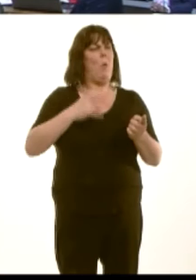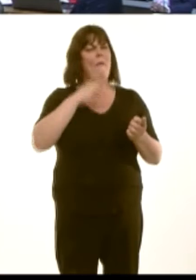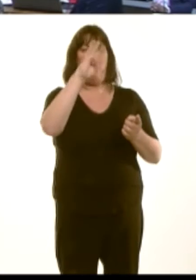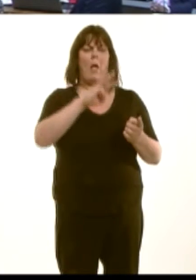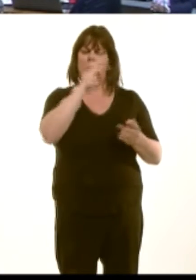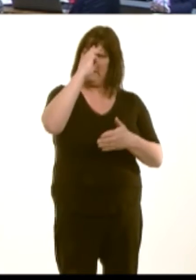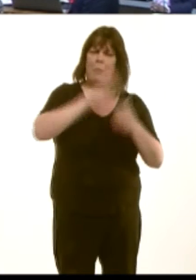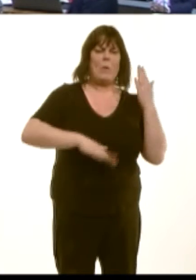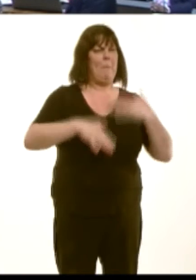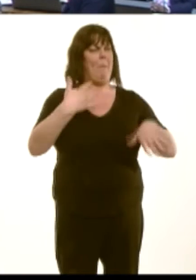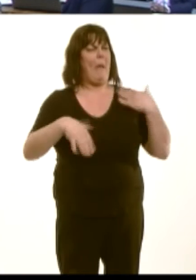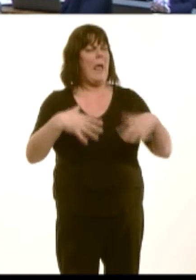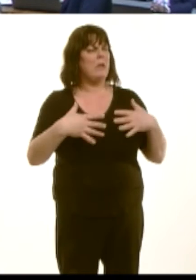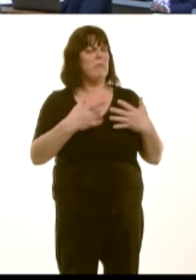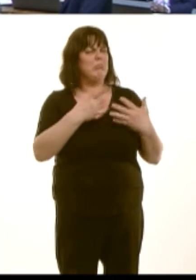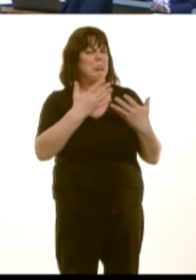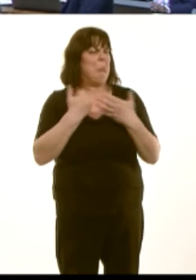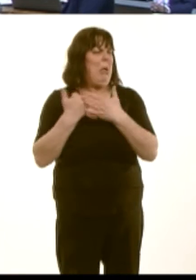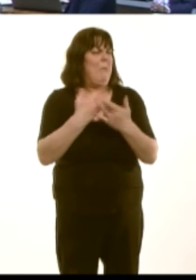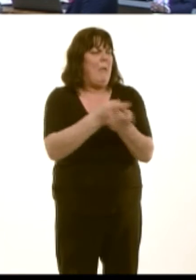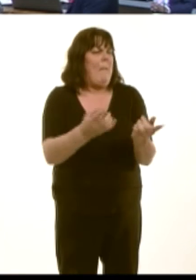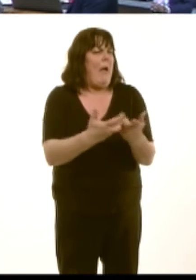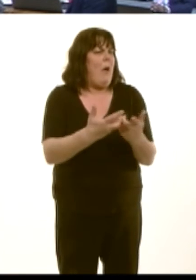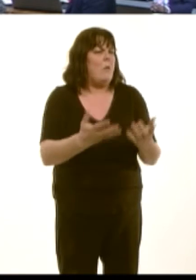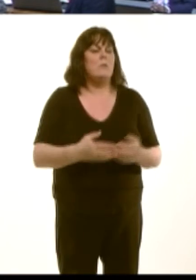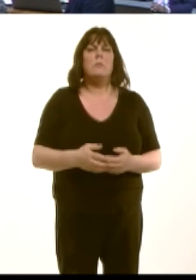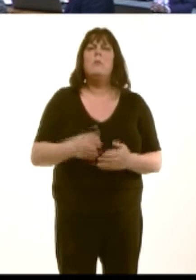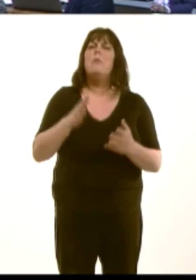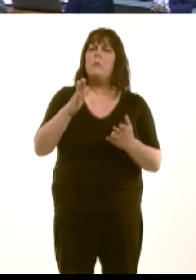Carwyn Jones: Well, ultimately, of course, Iíd expect somebody to seek medical advice in terms of the pain that theyíre in.